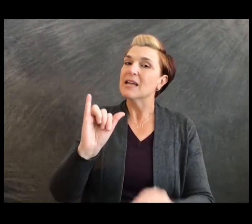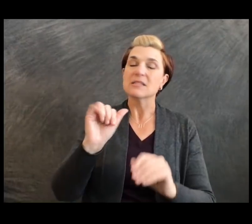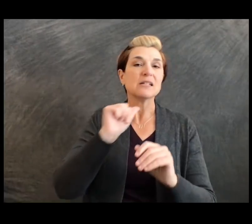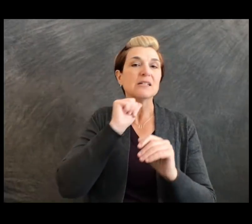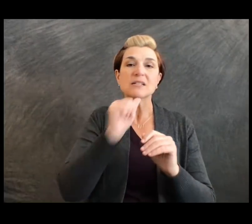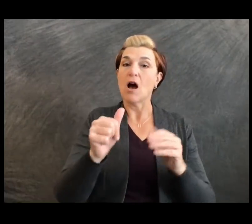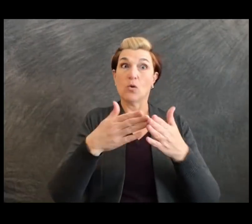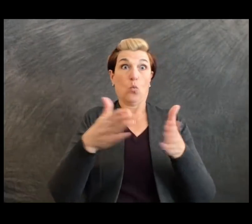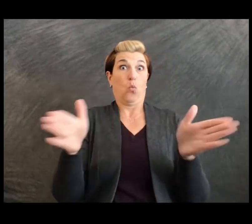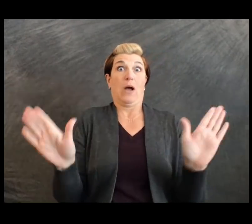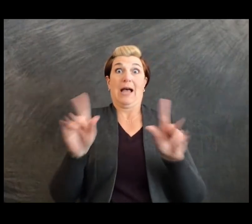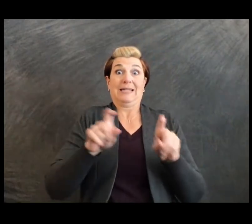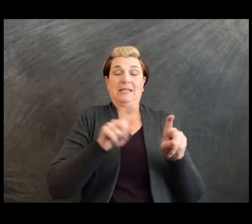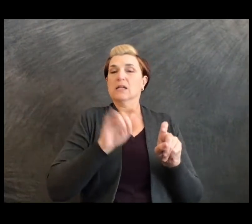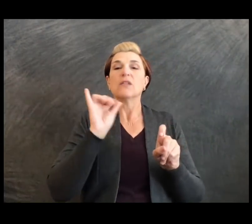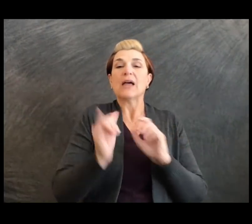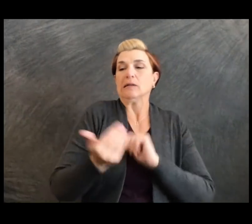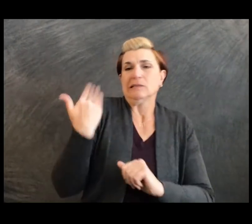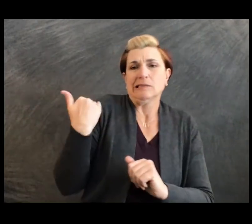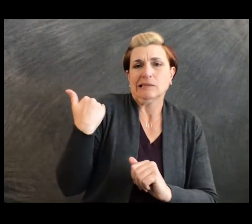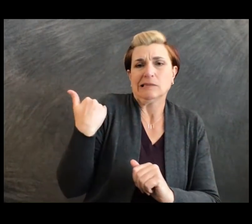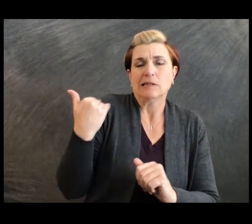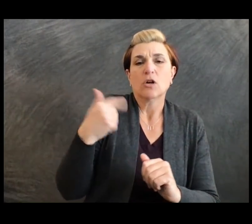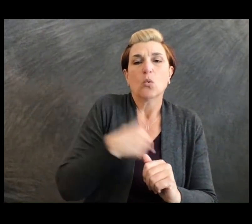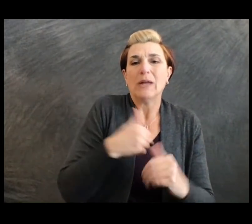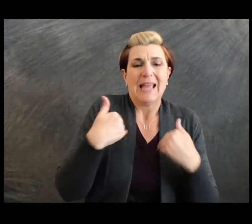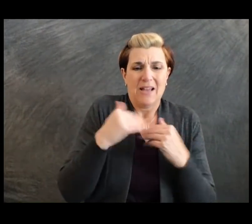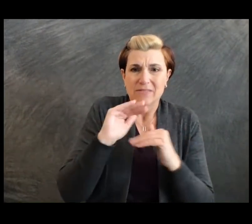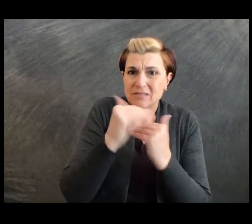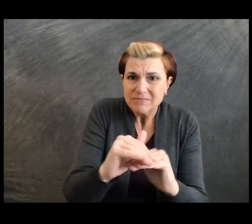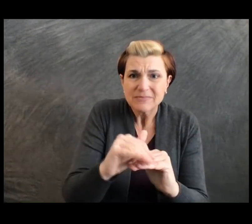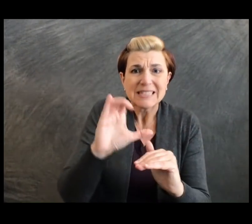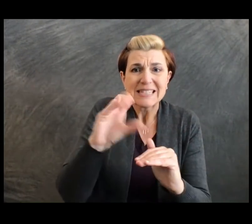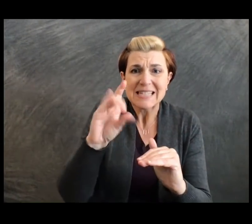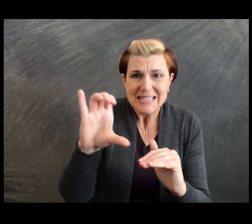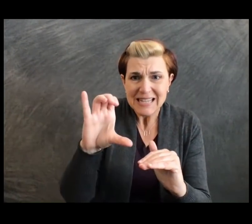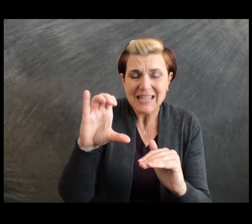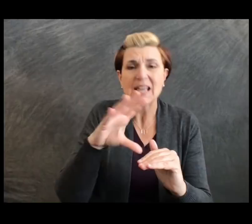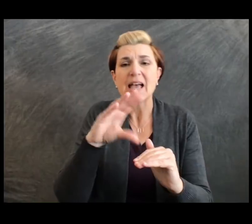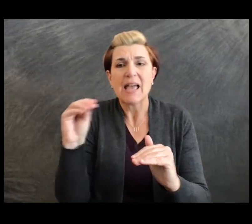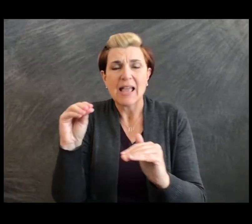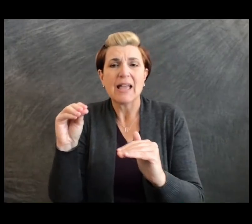the laboratories that are members of the American Clinical Laboratory Association